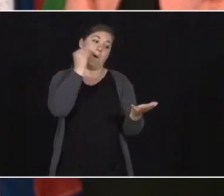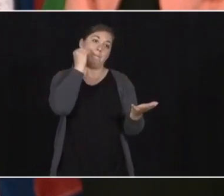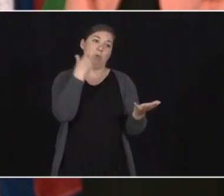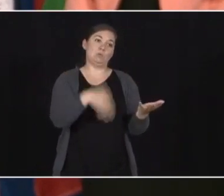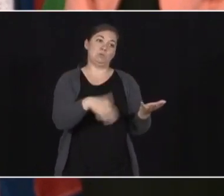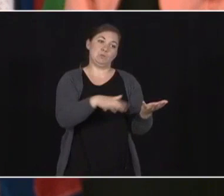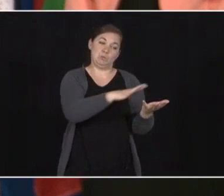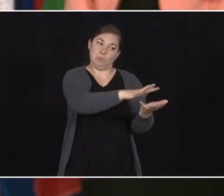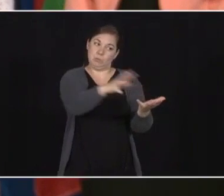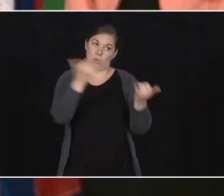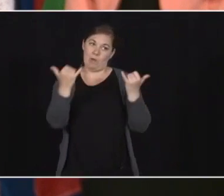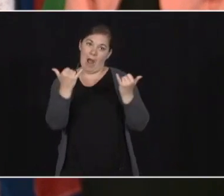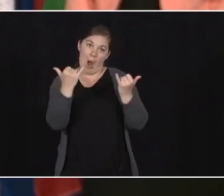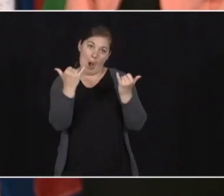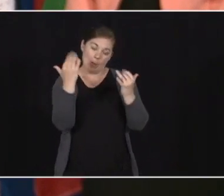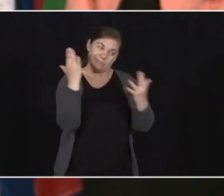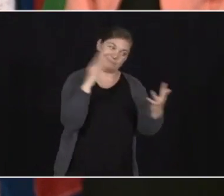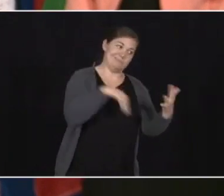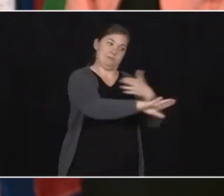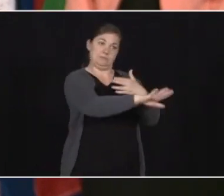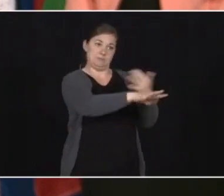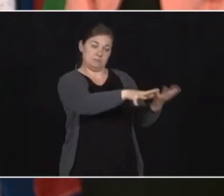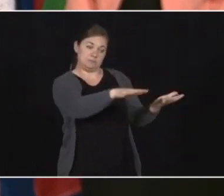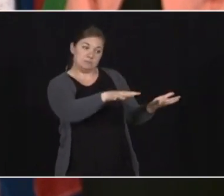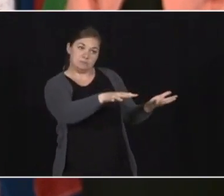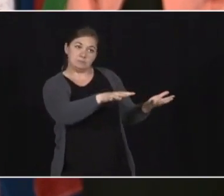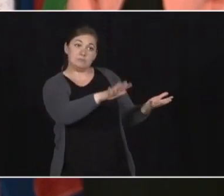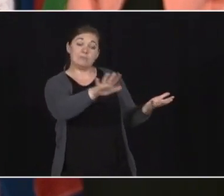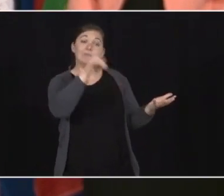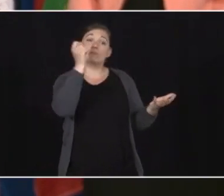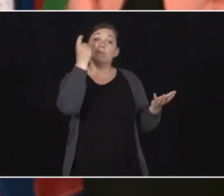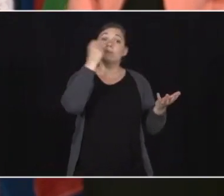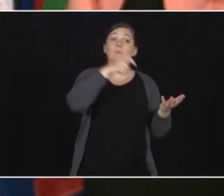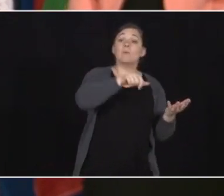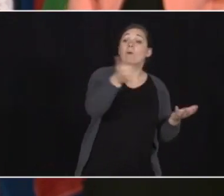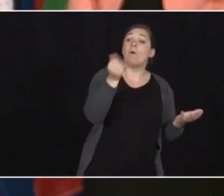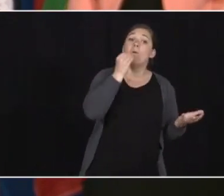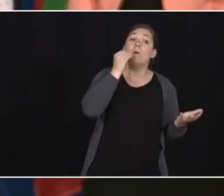and we have stabilized these five homes for now, but we have a lot of work to do.